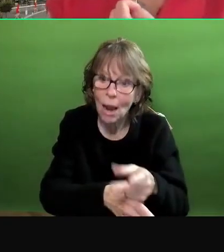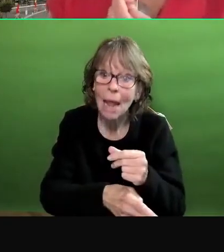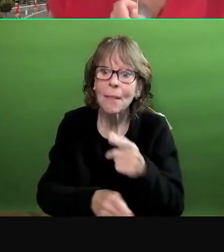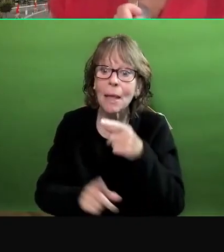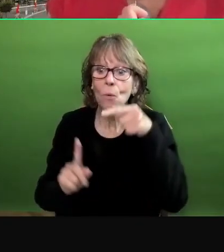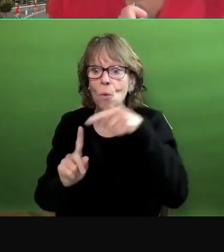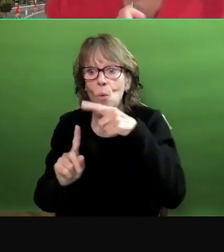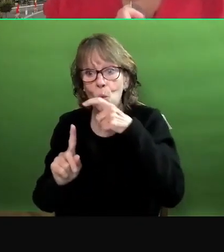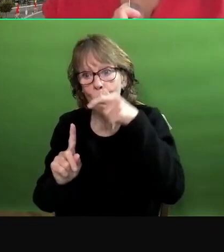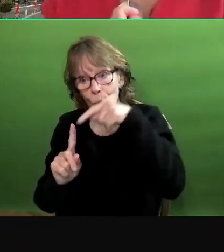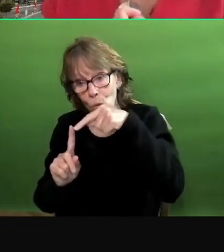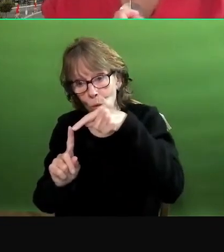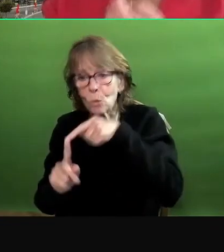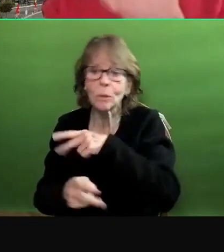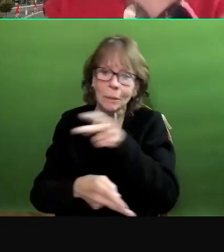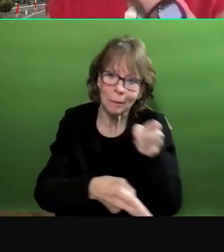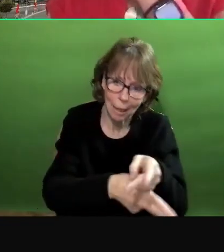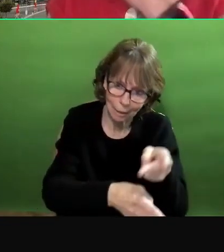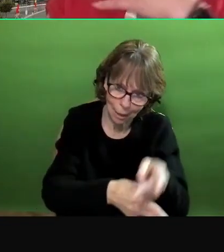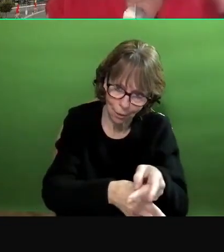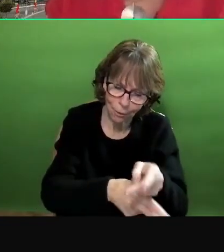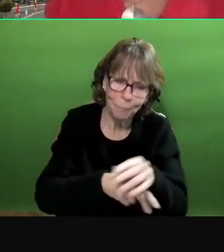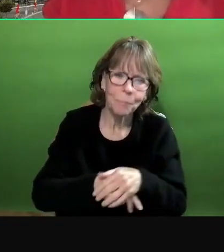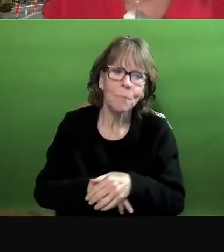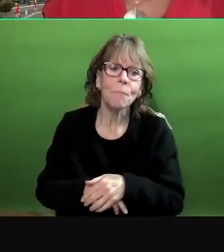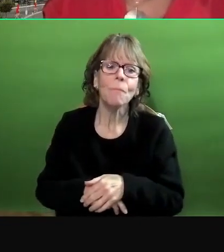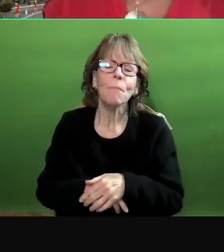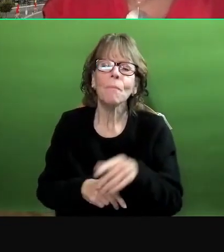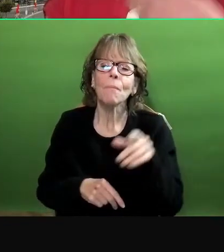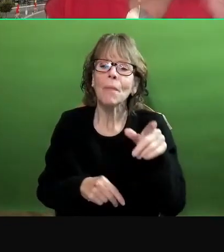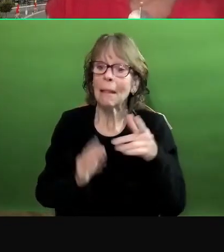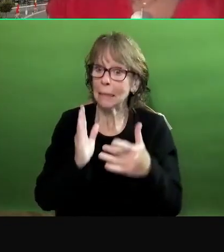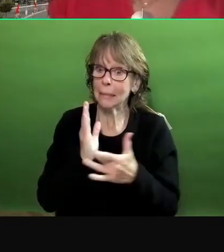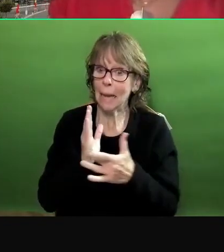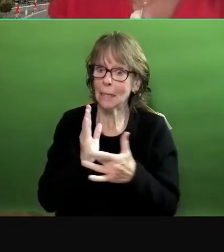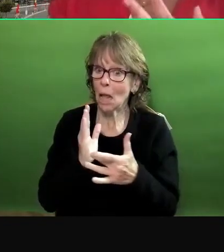And then when we introduce care technology, whether it's AI, whether it's